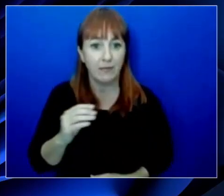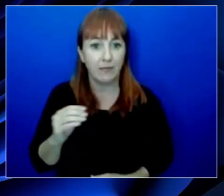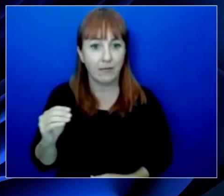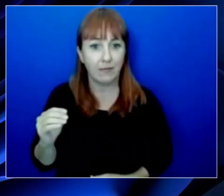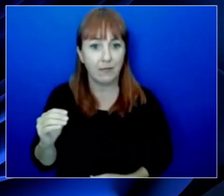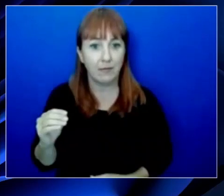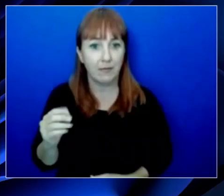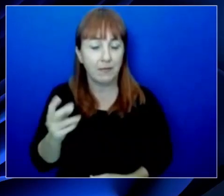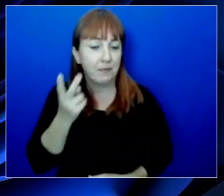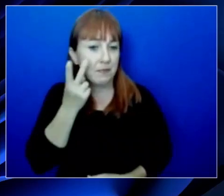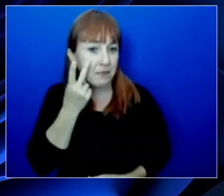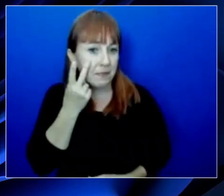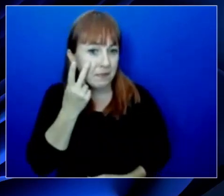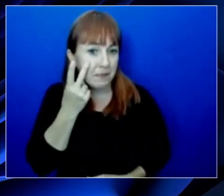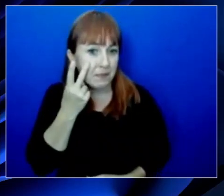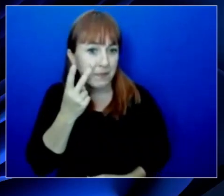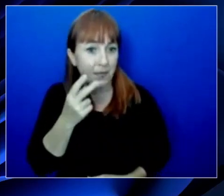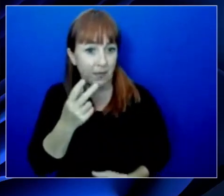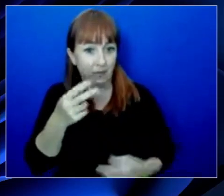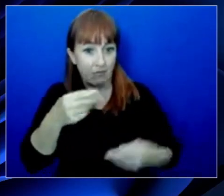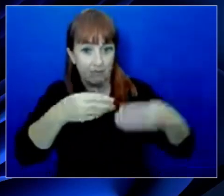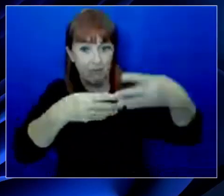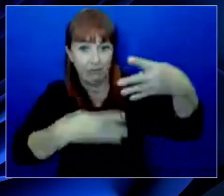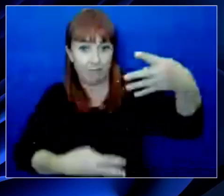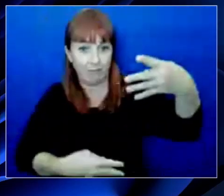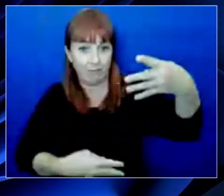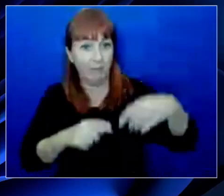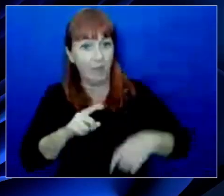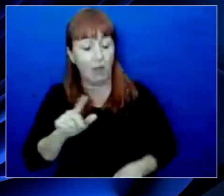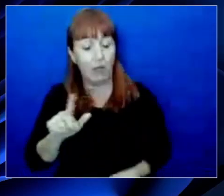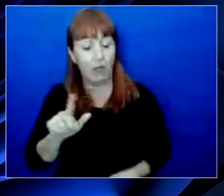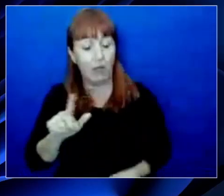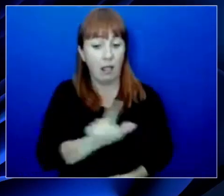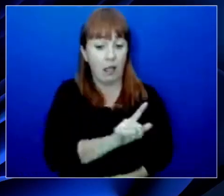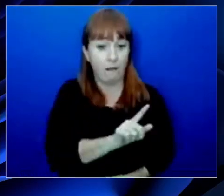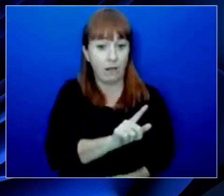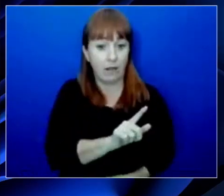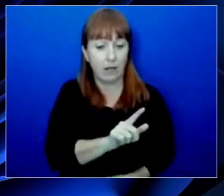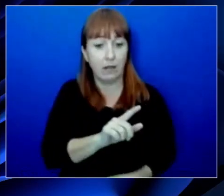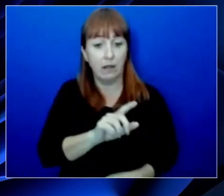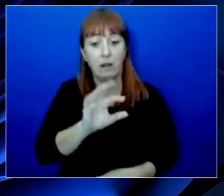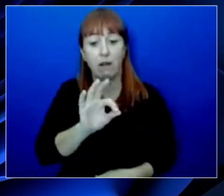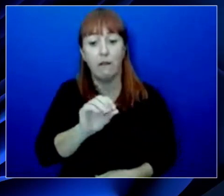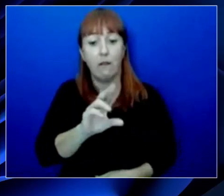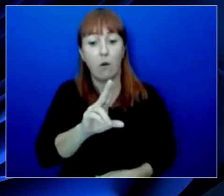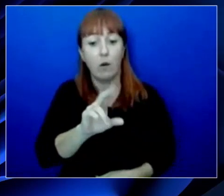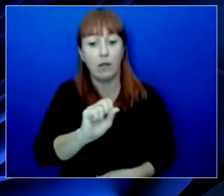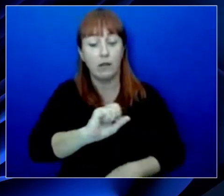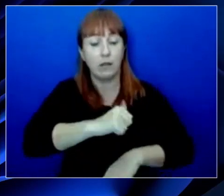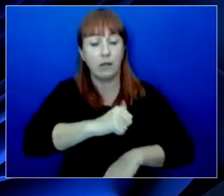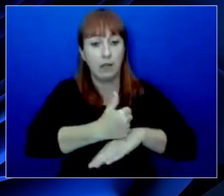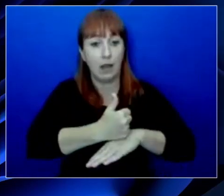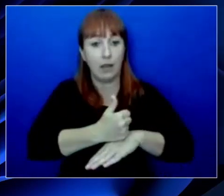Let's see here. There's all my notifications, and on the left hand side we can go into focus settings and on